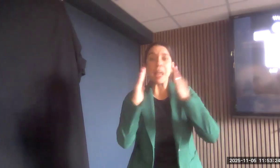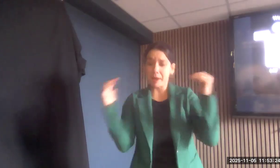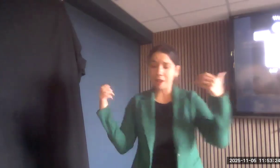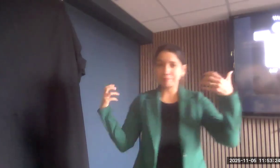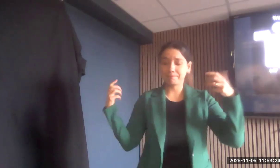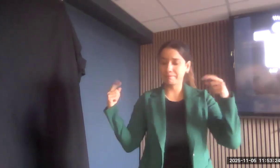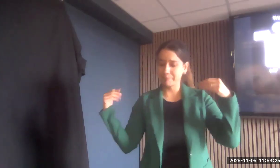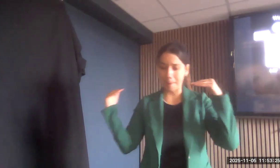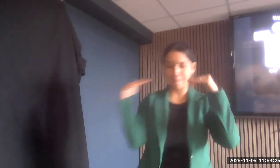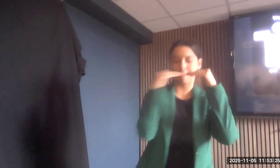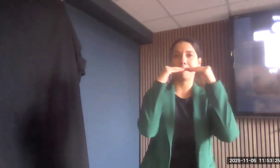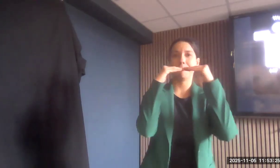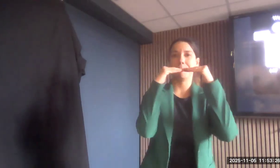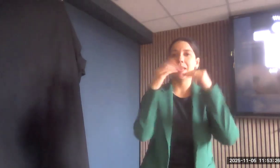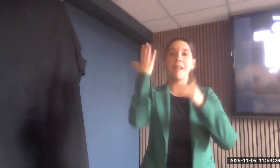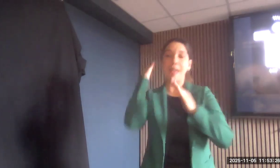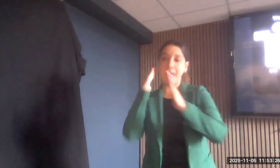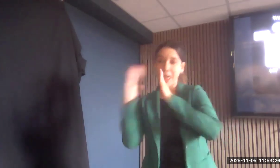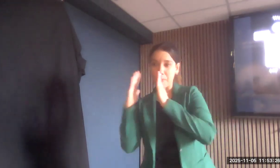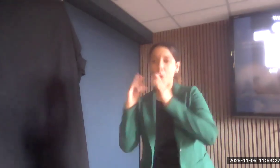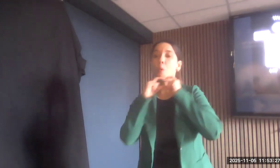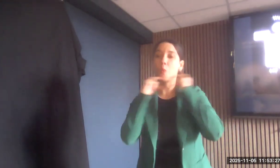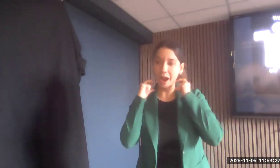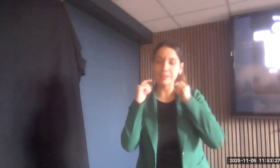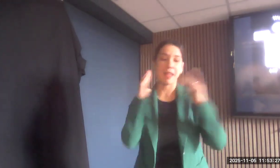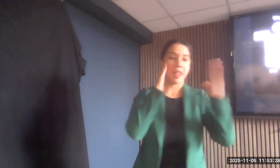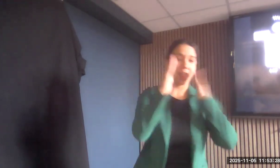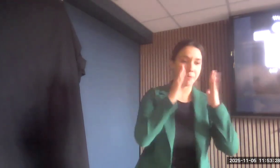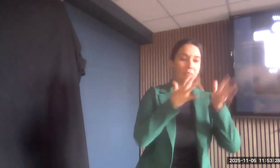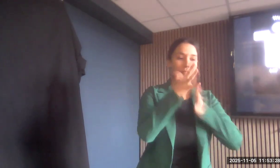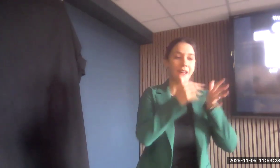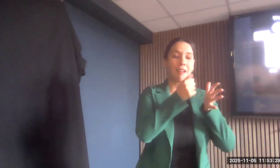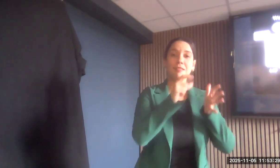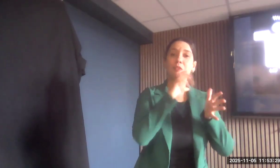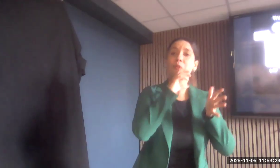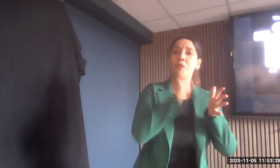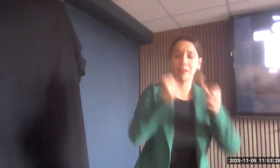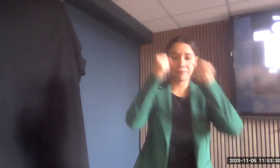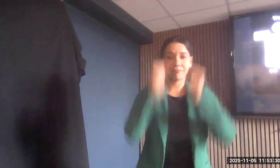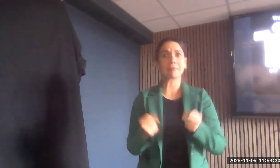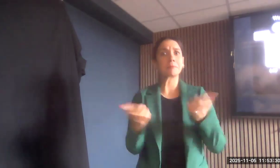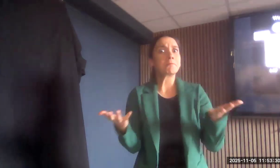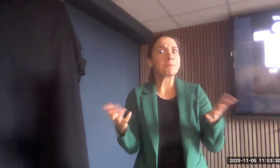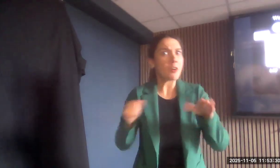had the same orientation as the sign for CAN in Libras currently.